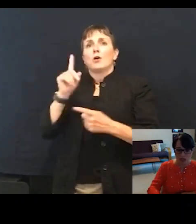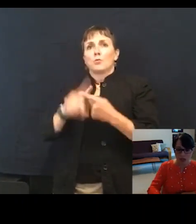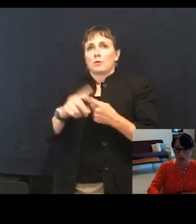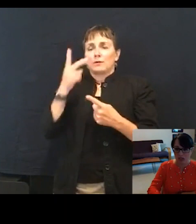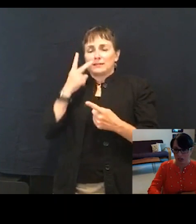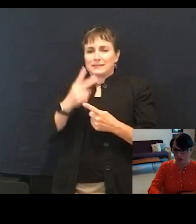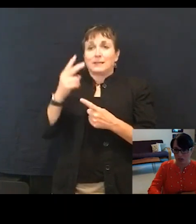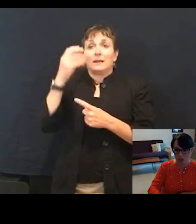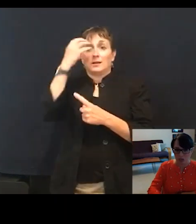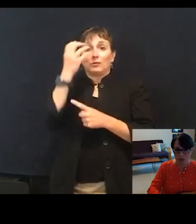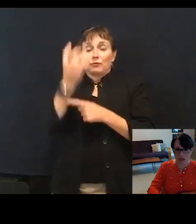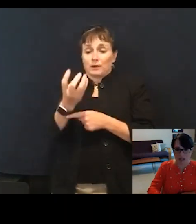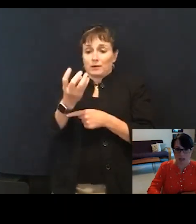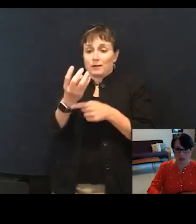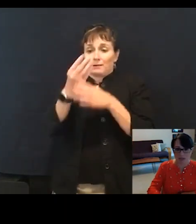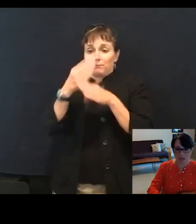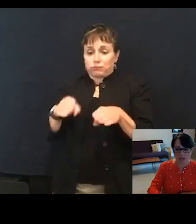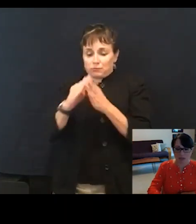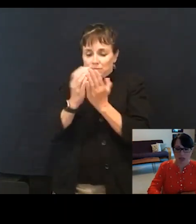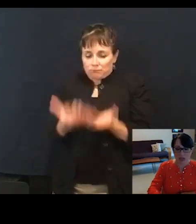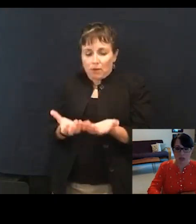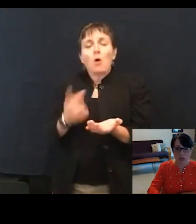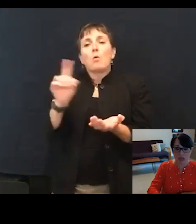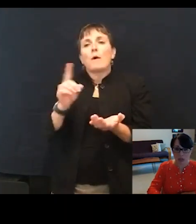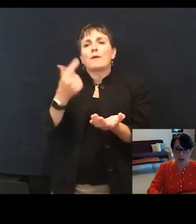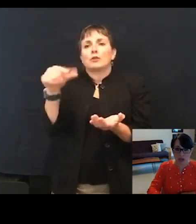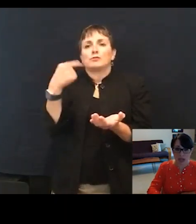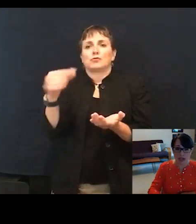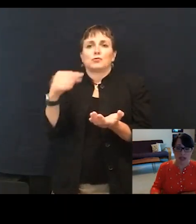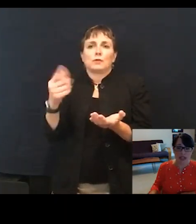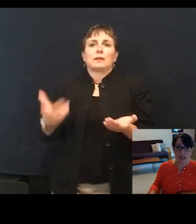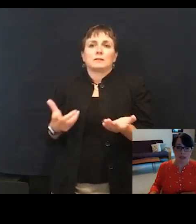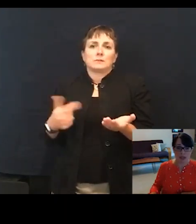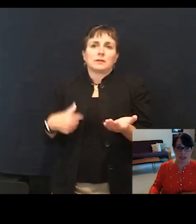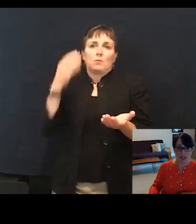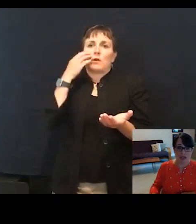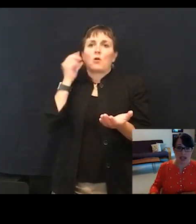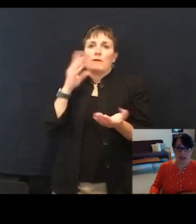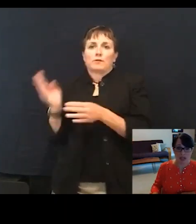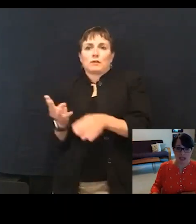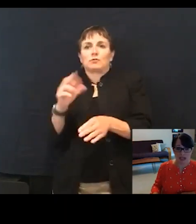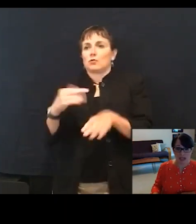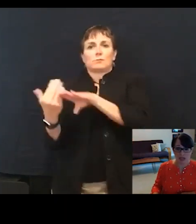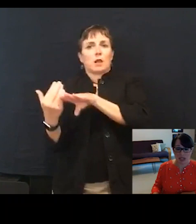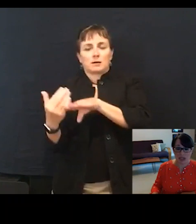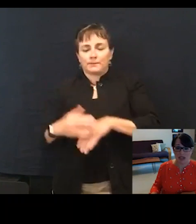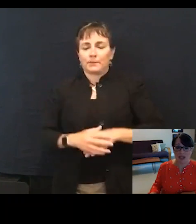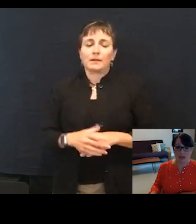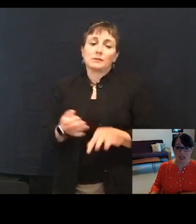So really, kind of a simple concept. So we compared that in mice that lacked myosin 7A, mice that